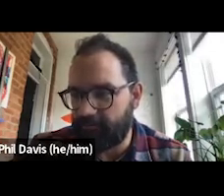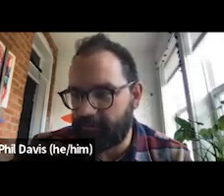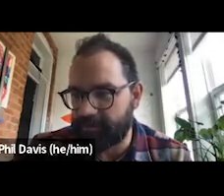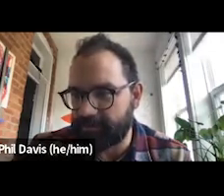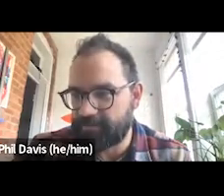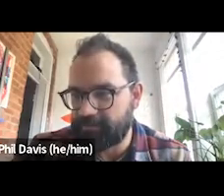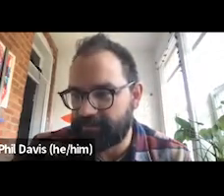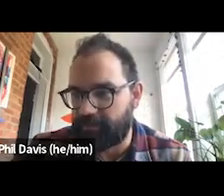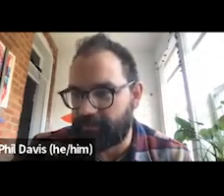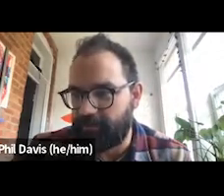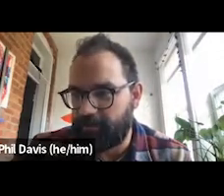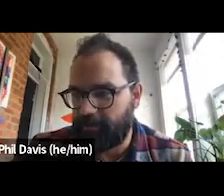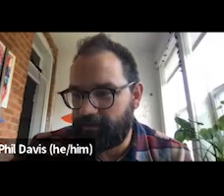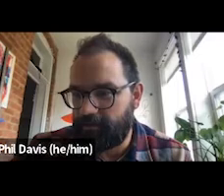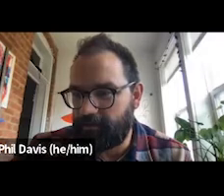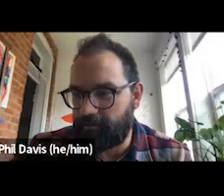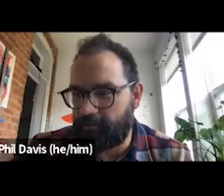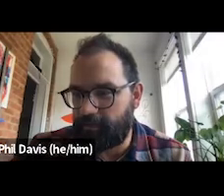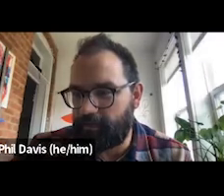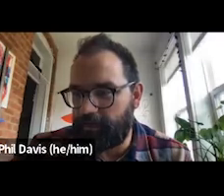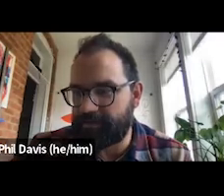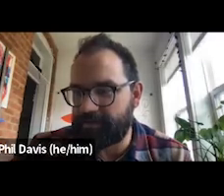for this.